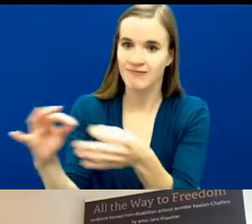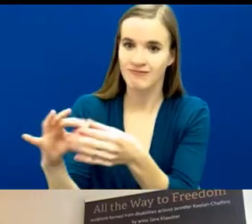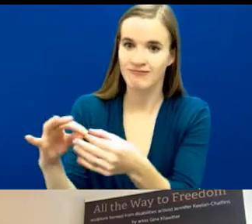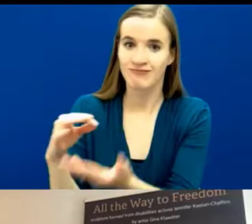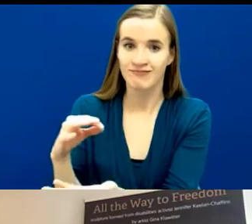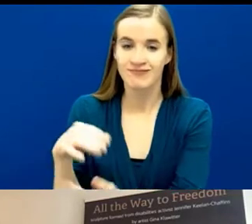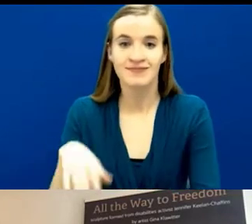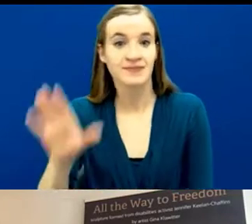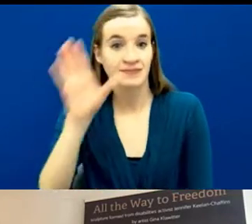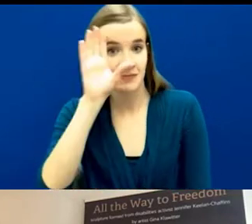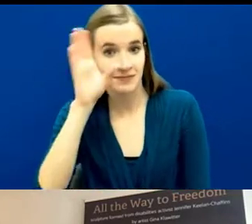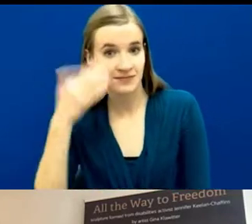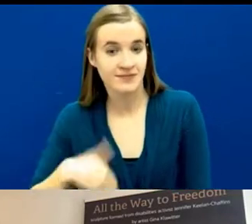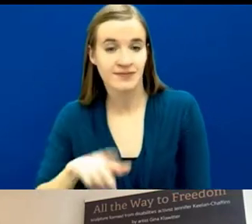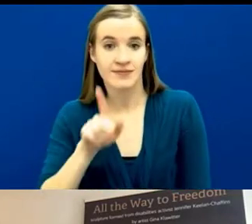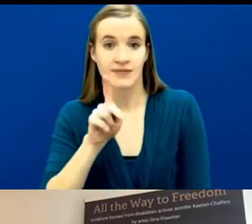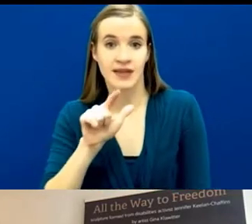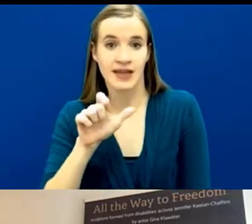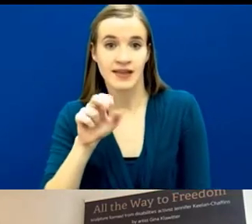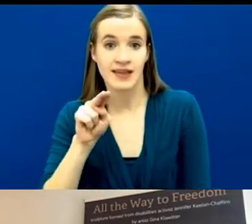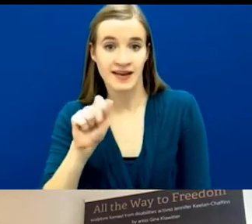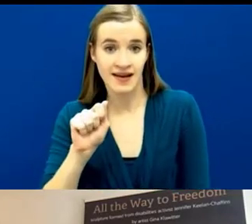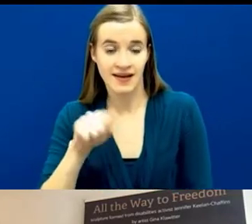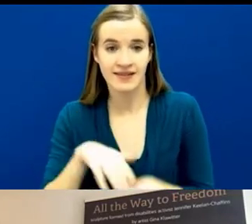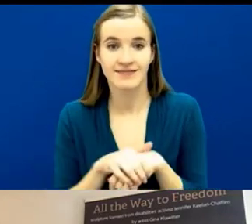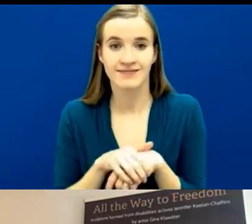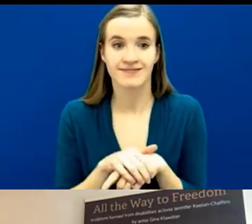Kaylena: Hi, everyone, my name is Kaylena. And as mentioned, I work for